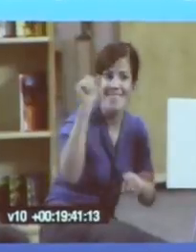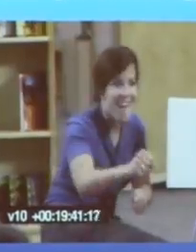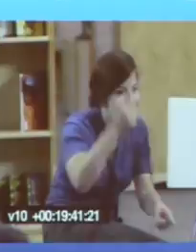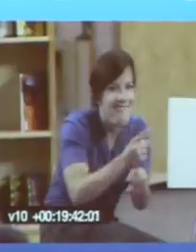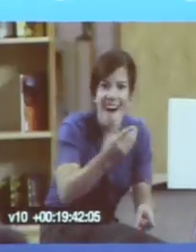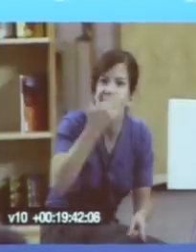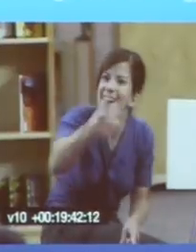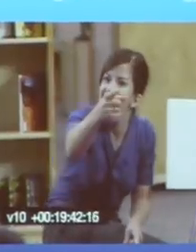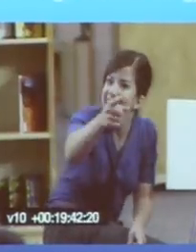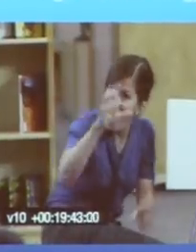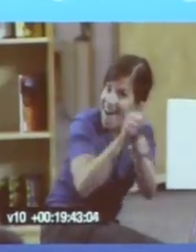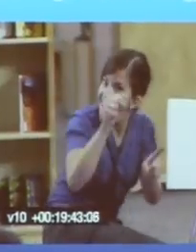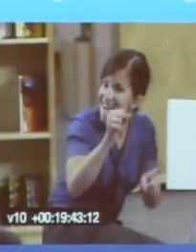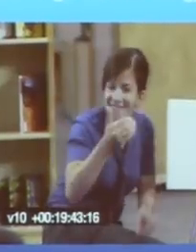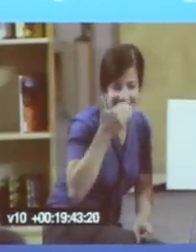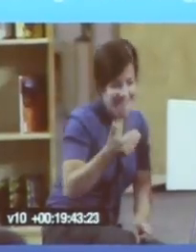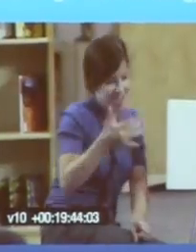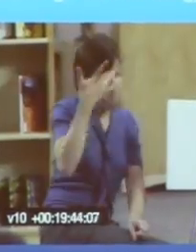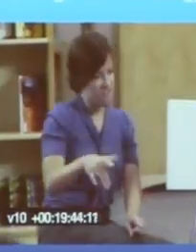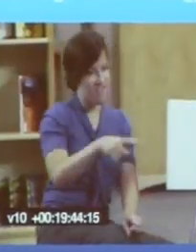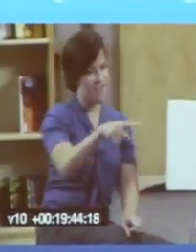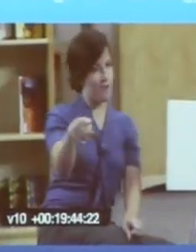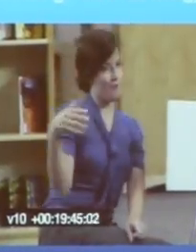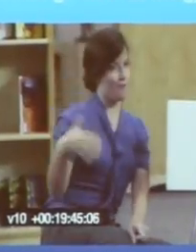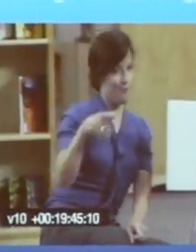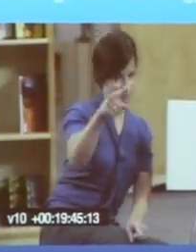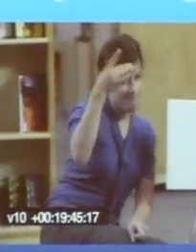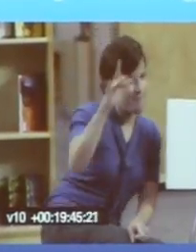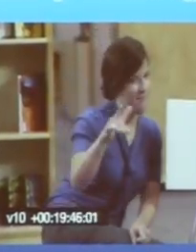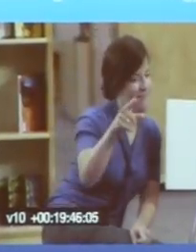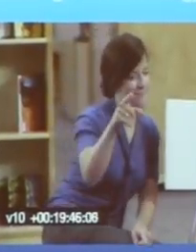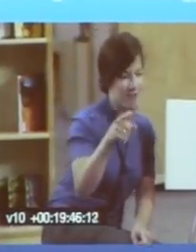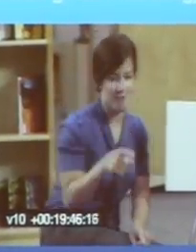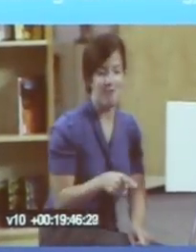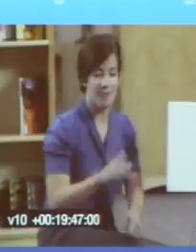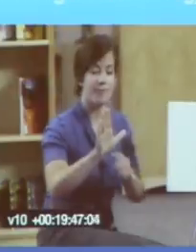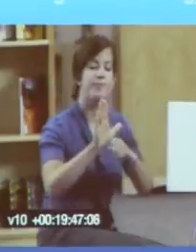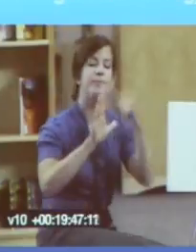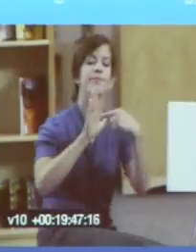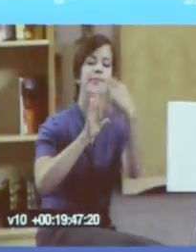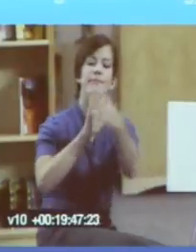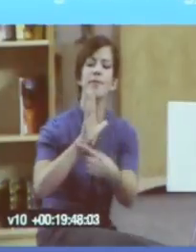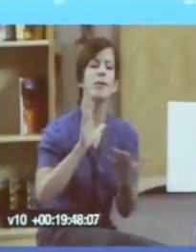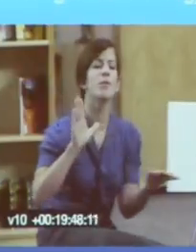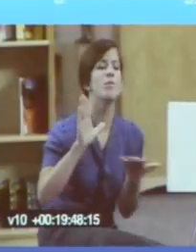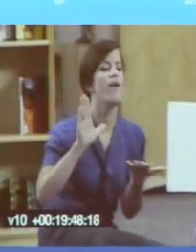Yes! This hand shape. Right. You caught it. Good job. You guys are smart.